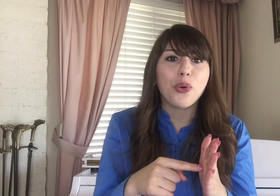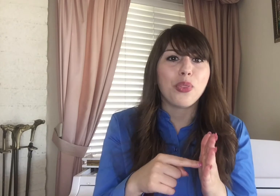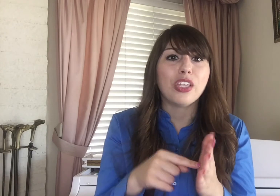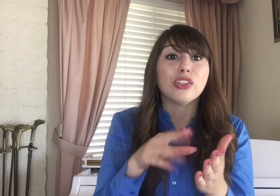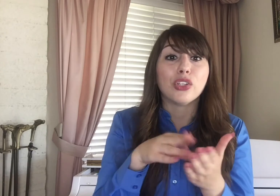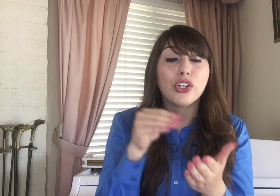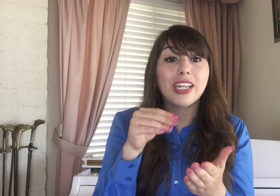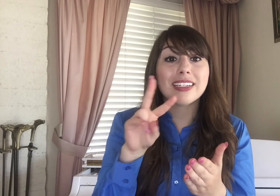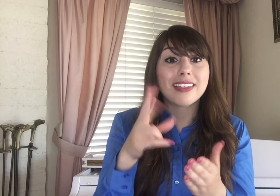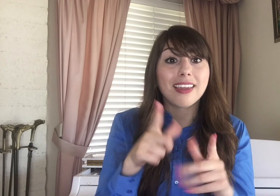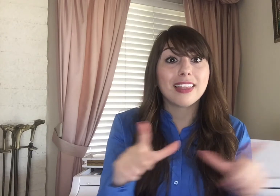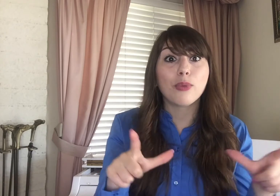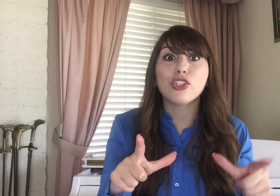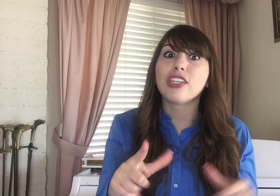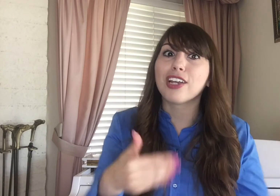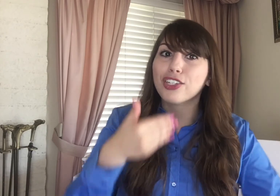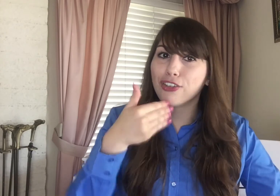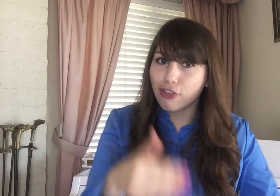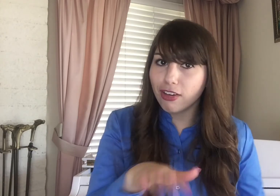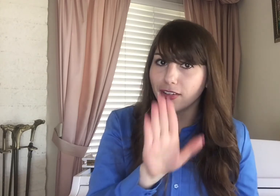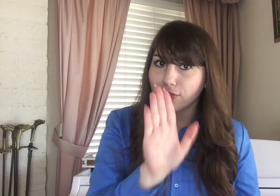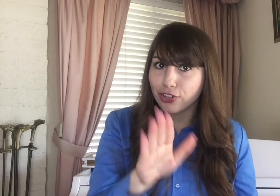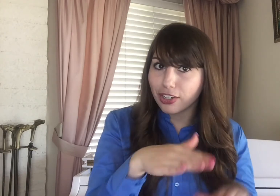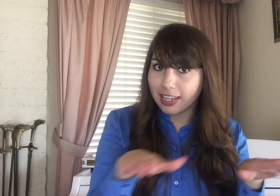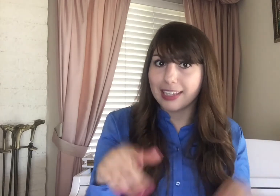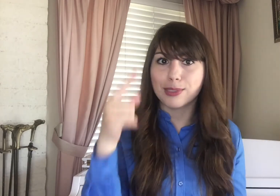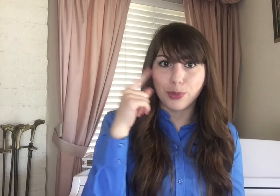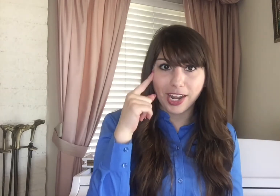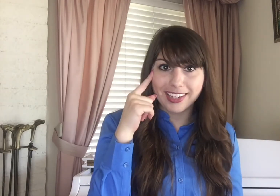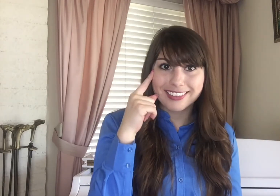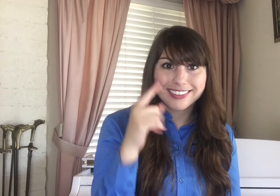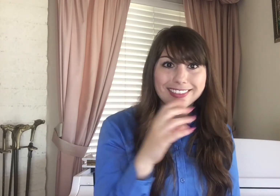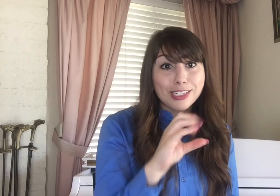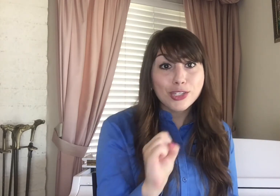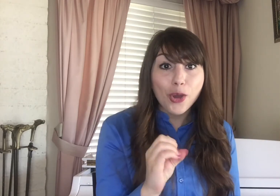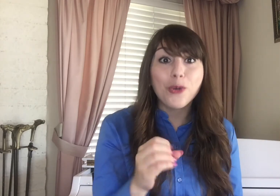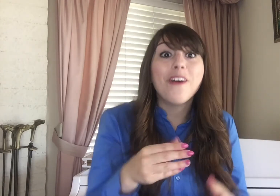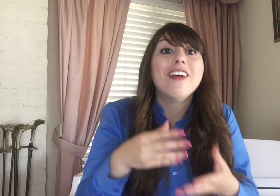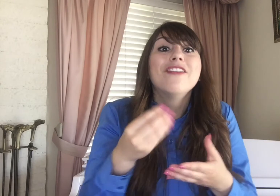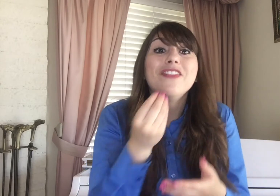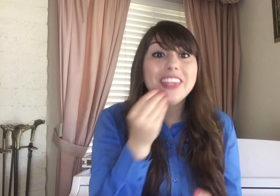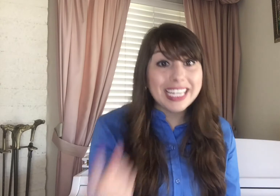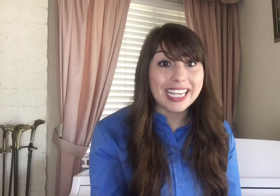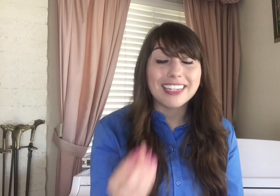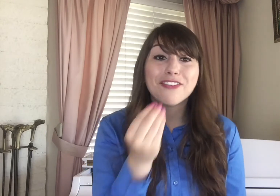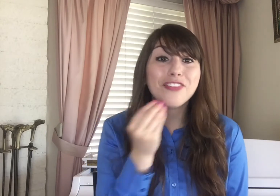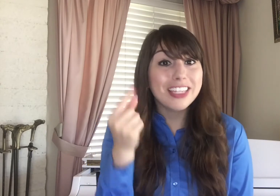learning a second language is actually good for your kid's brain. So, feed it, feed